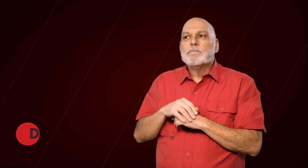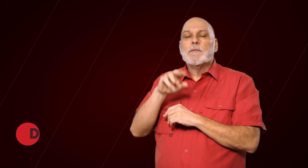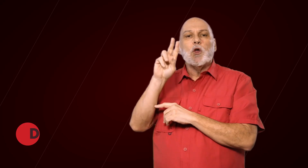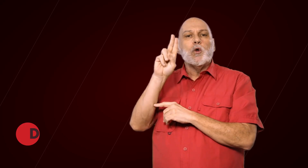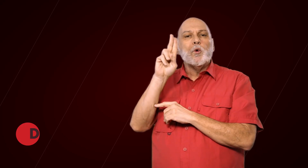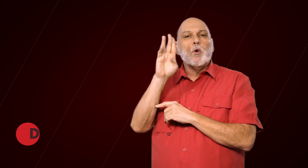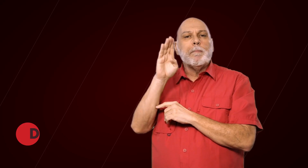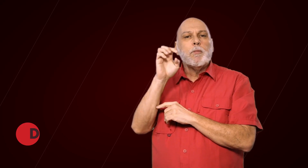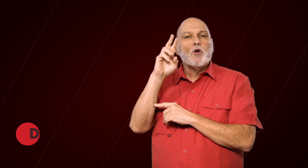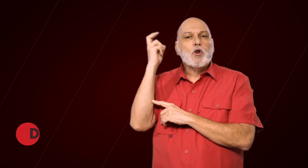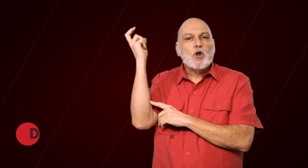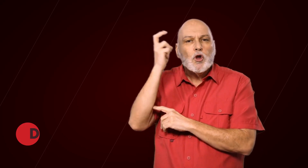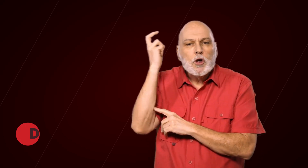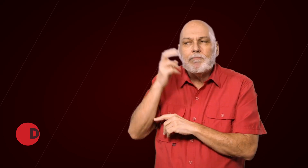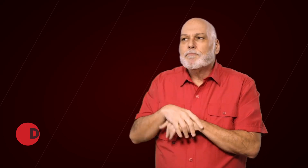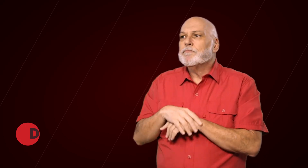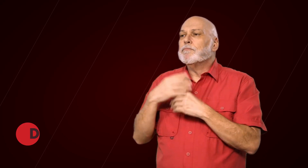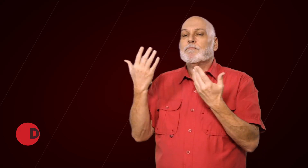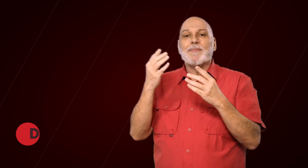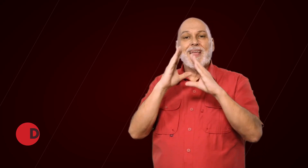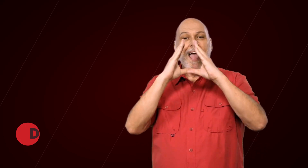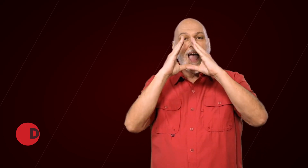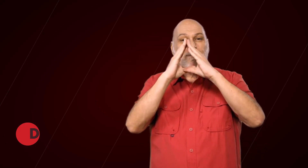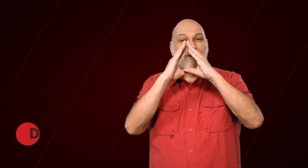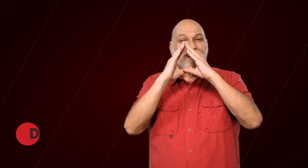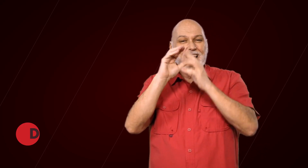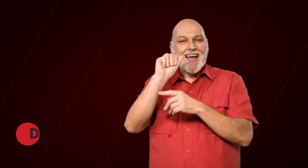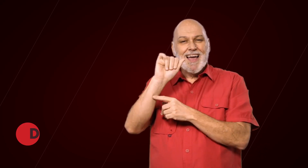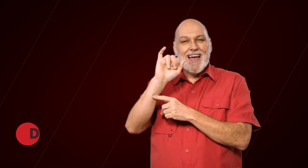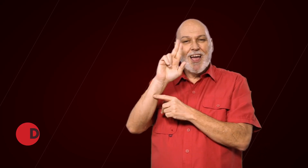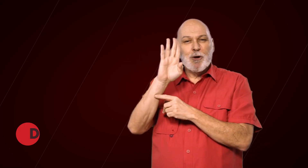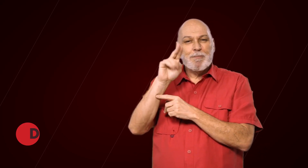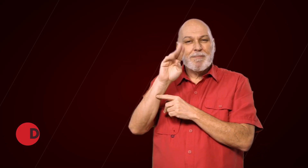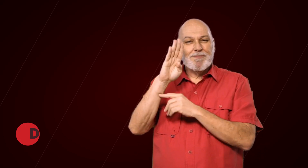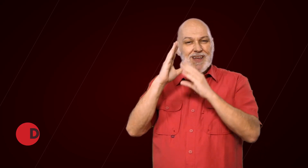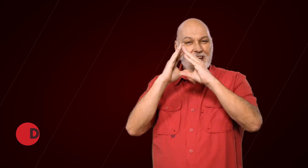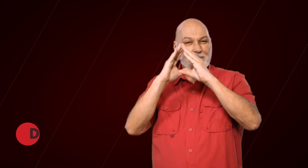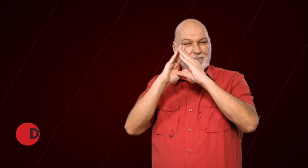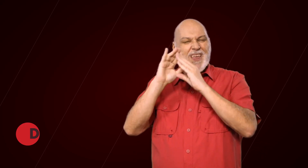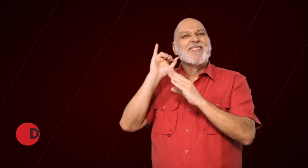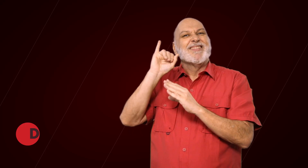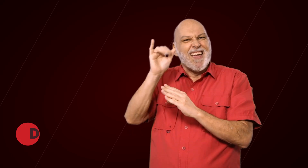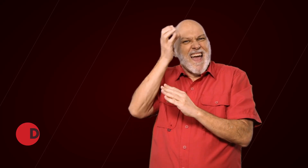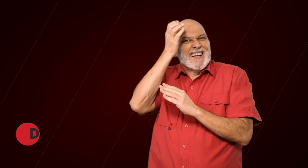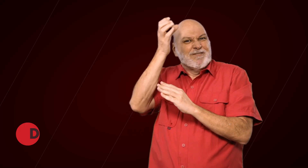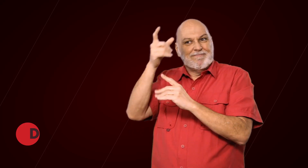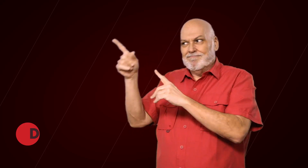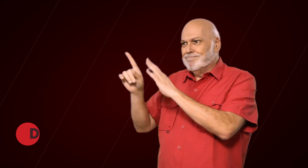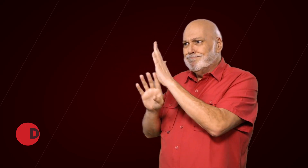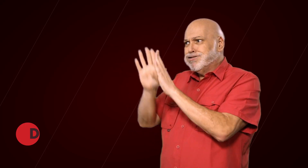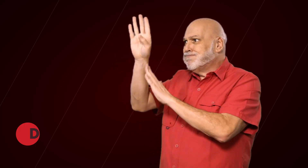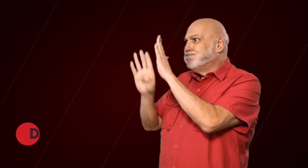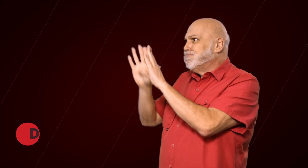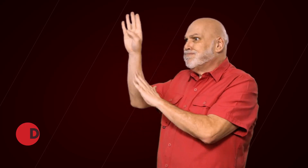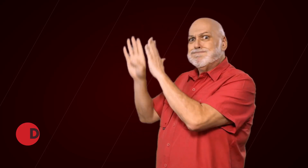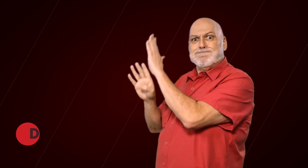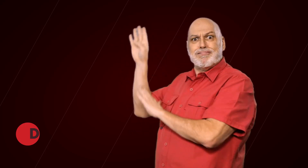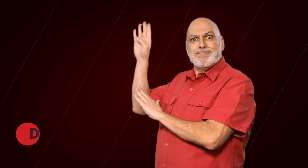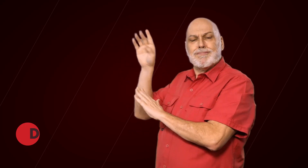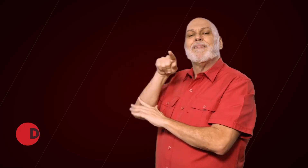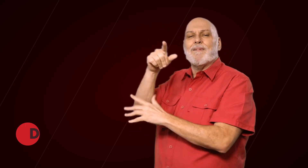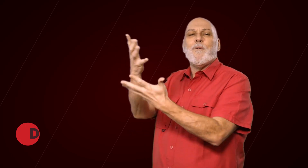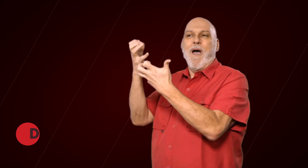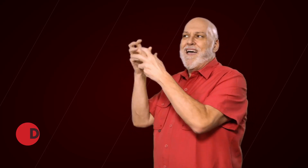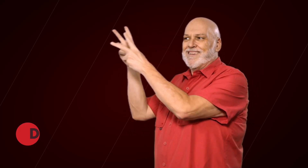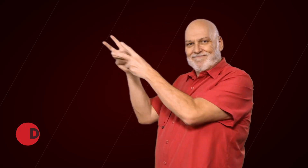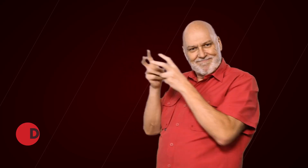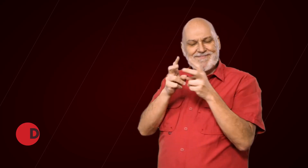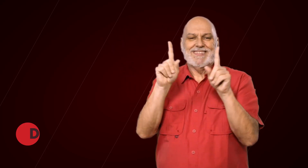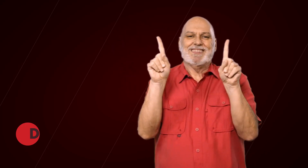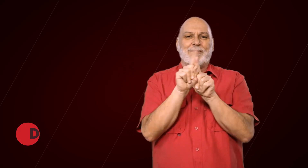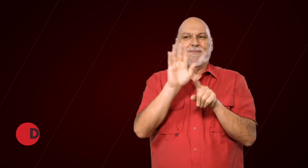Amazon, Uber, and Airbnb.